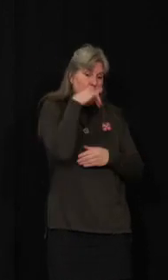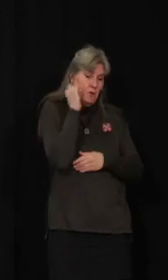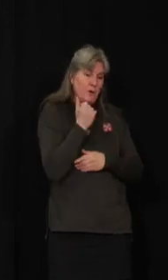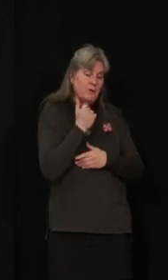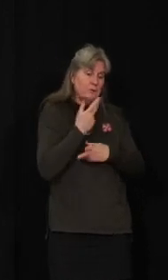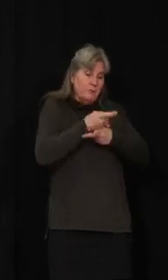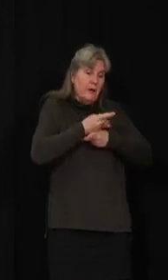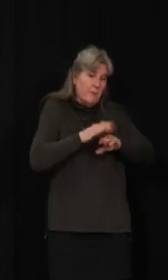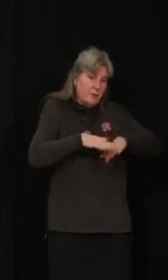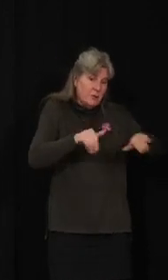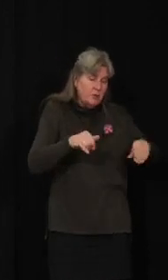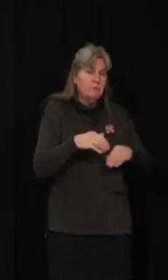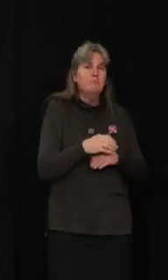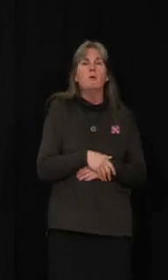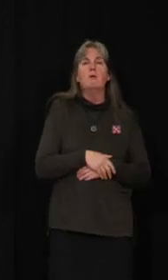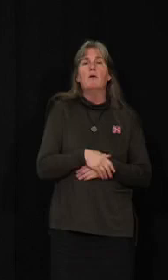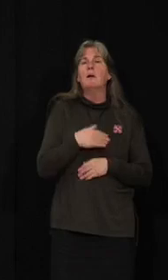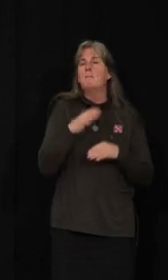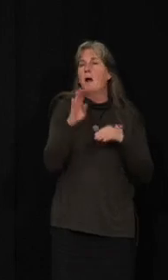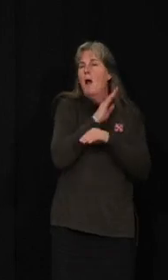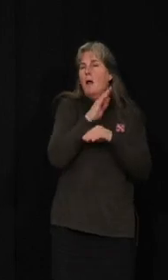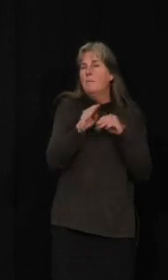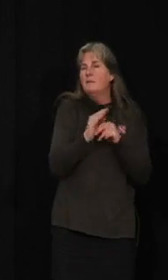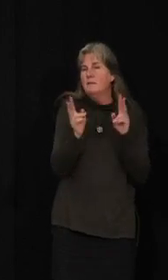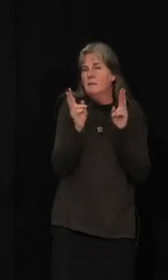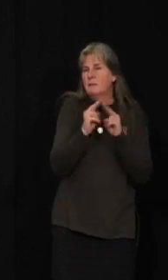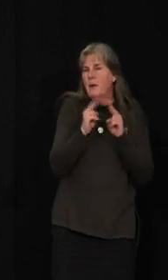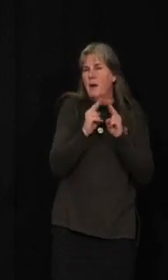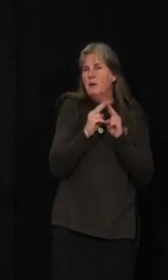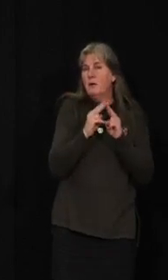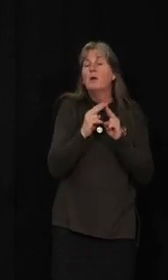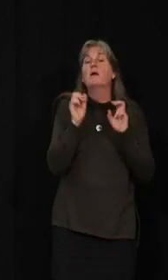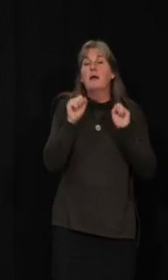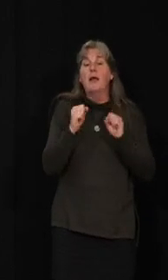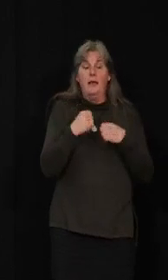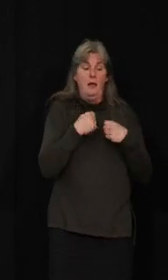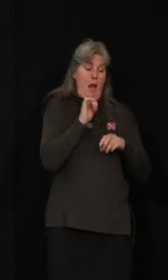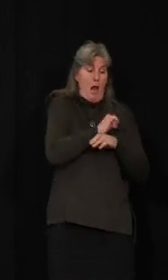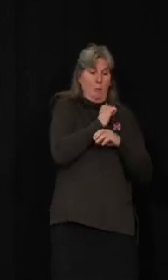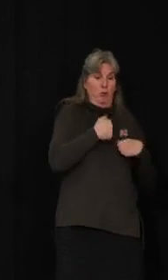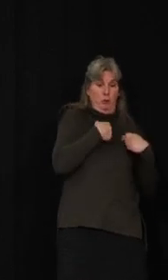to get a new piece of equipment up from Alberta? Yukoners can reach the COVID-19